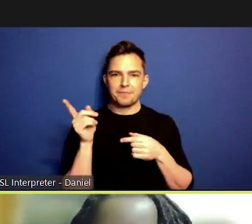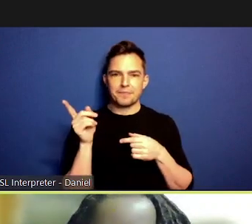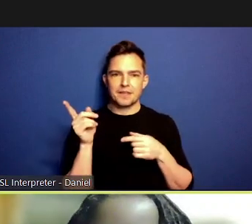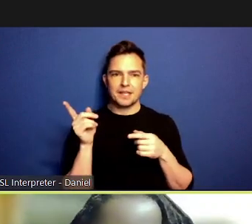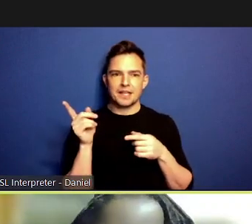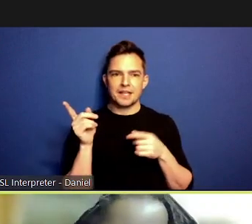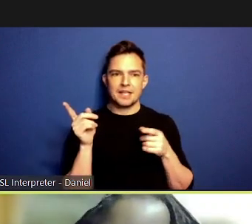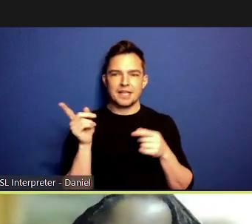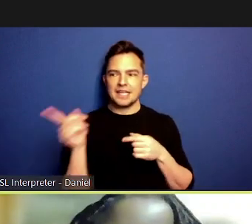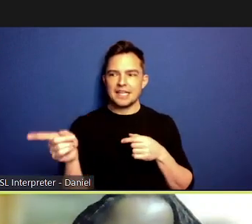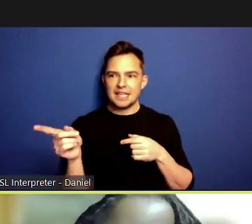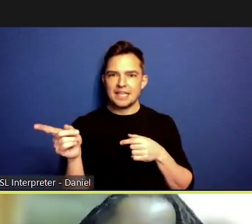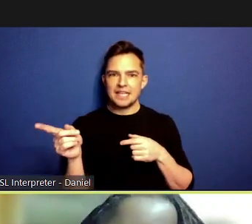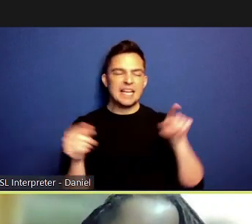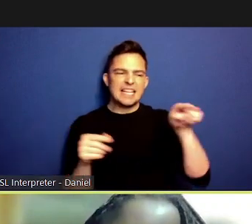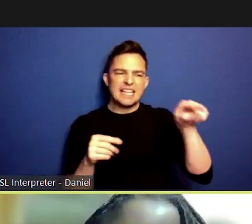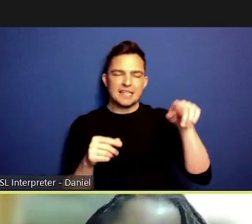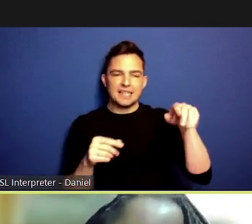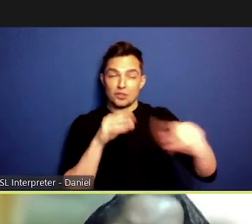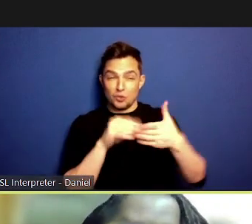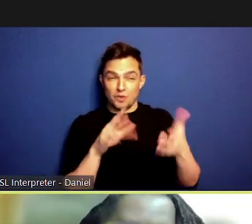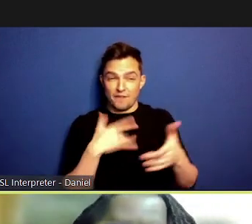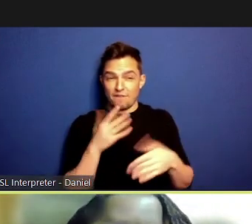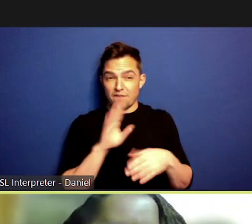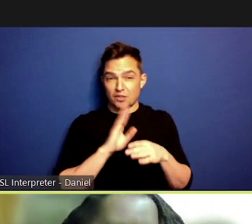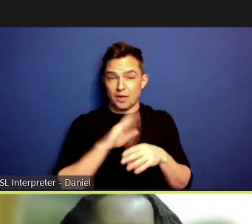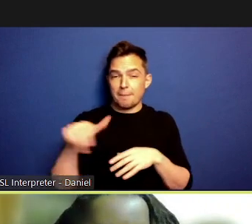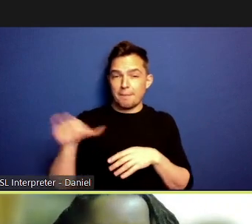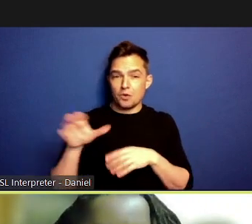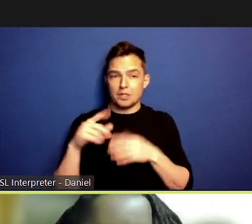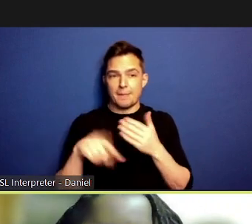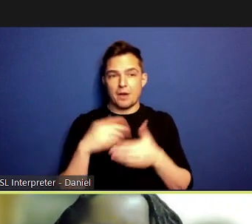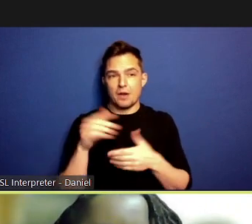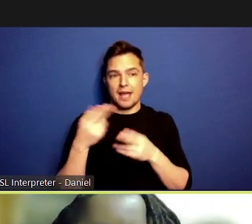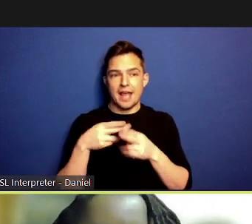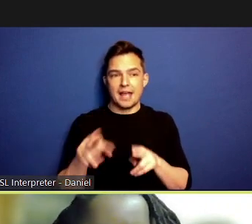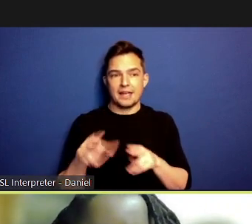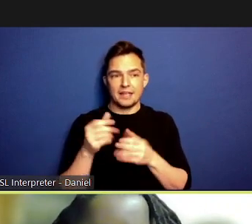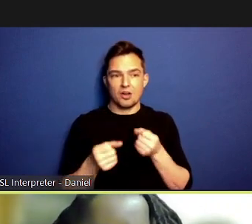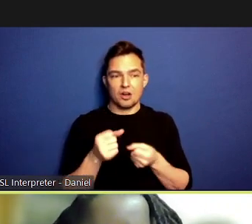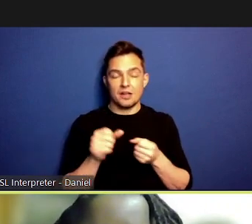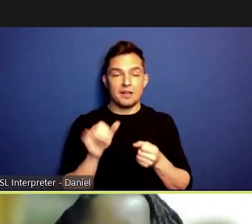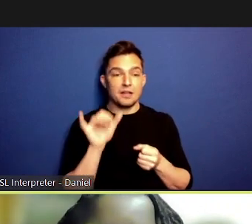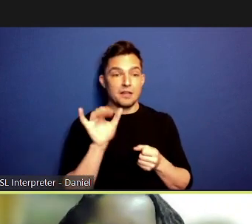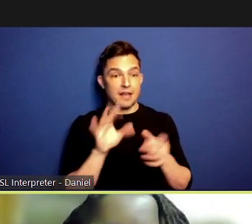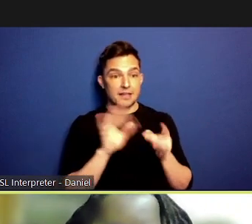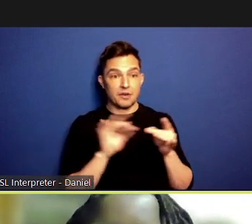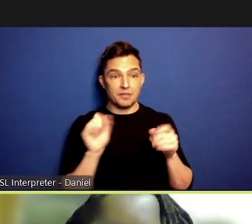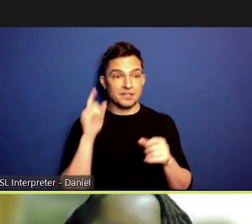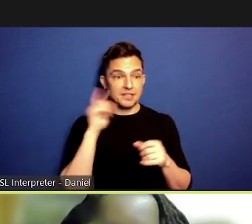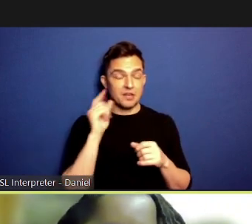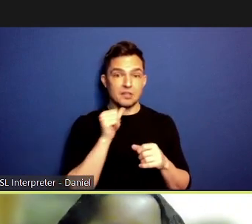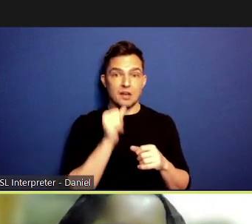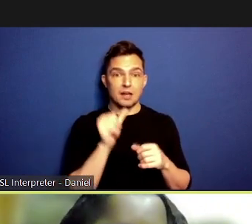car. And like that narrative can sound unbelievable, just thinking that no adult involved in the